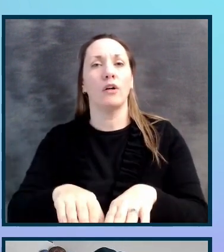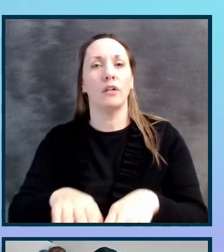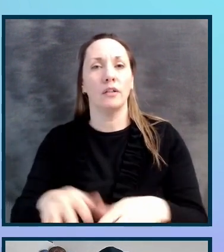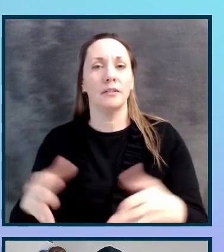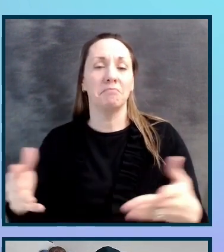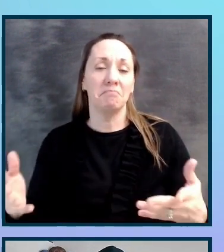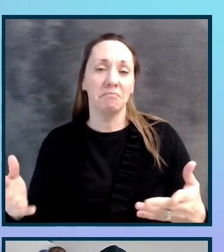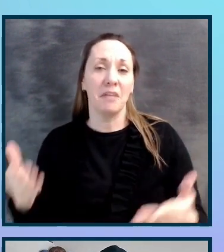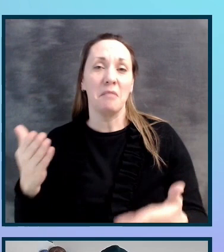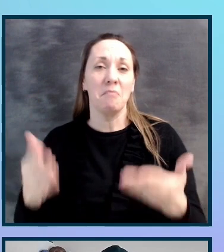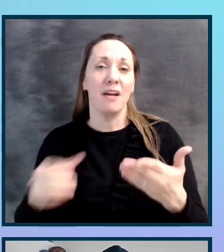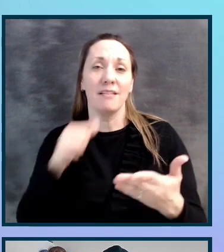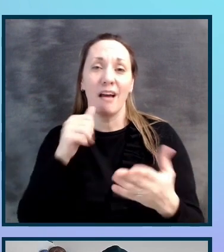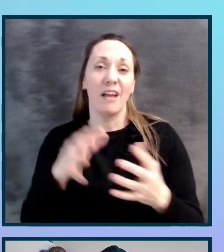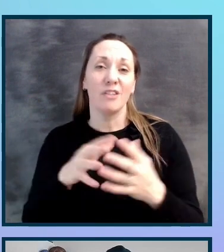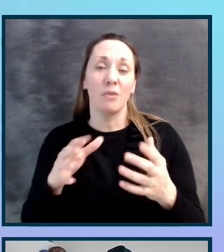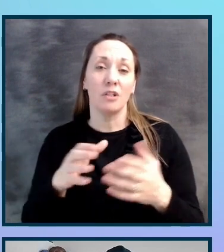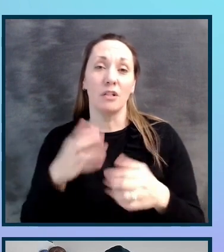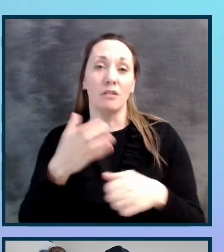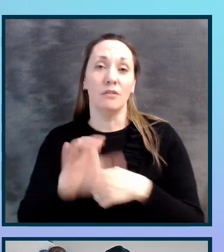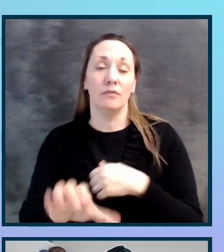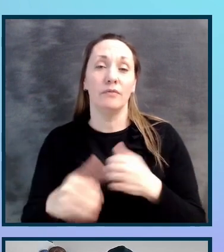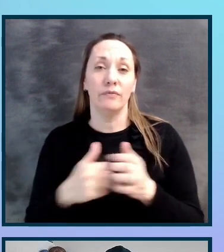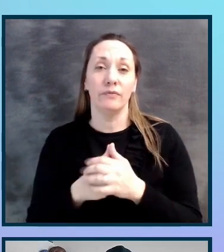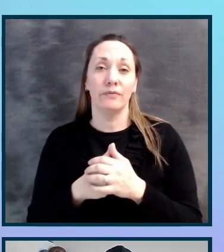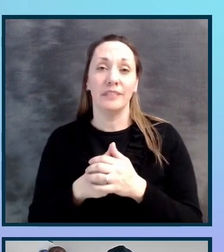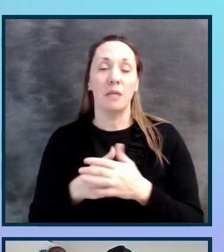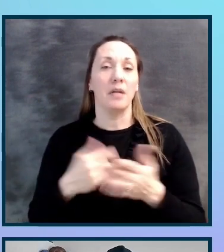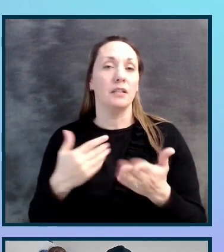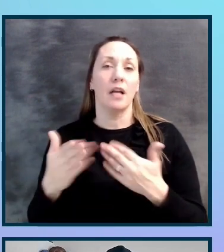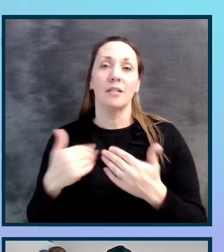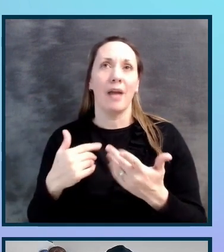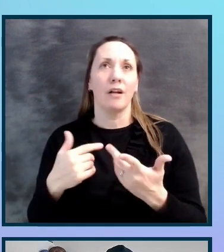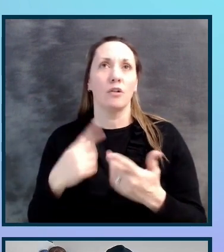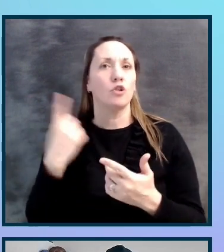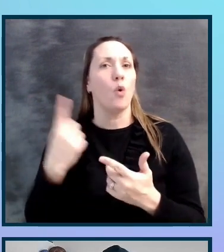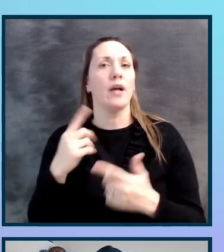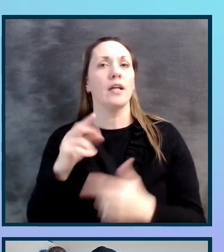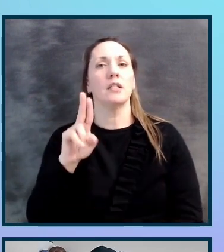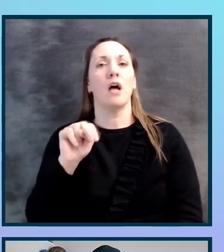Yeah, may not have as much force, but no matter what, there's an undercurrent that keeps pulling that back out.